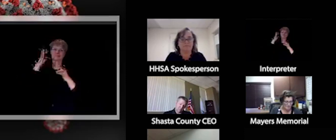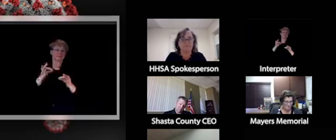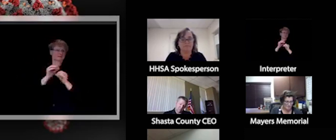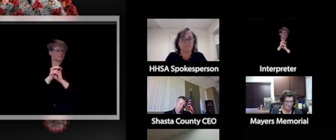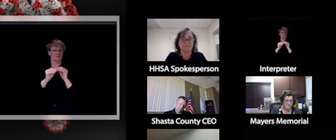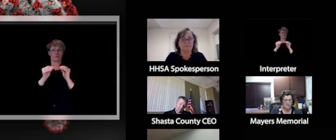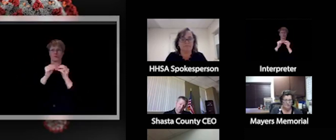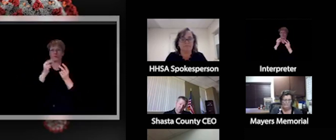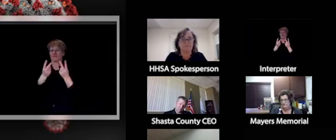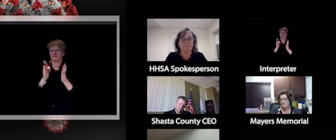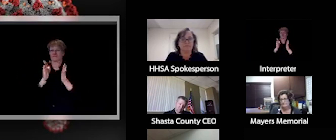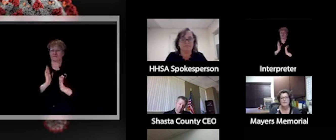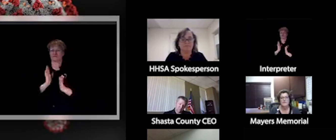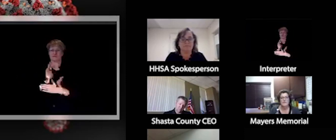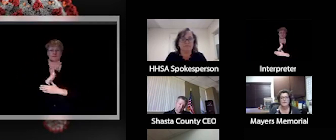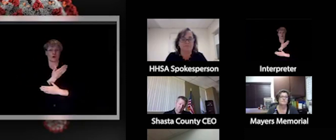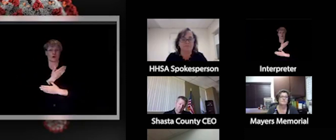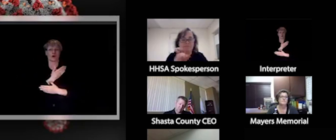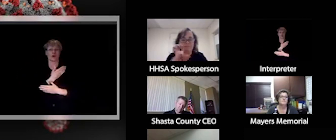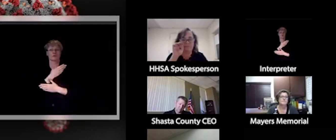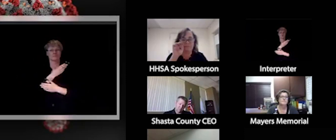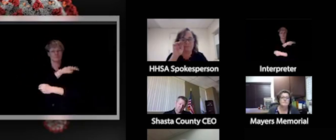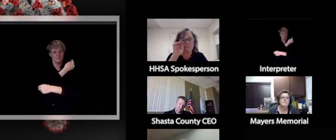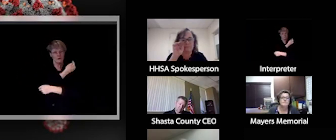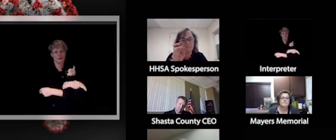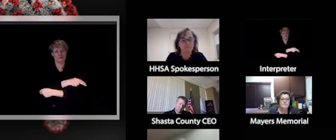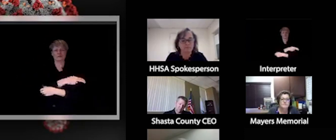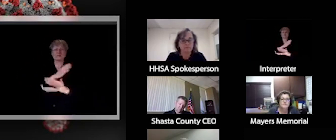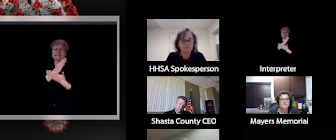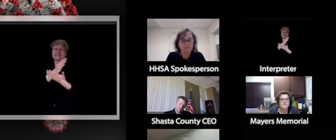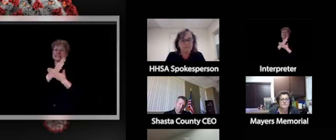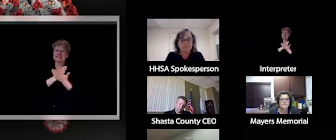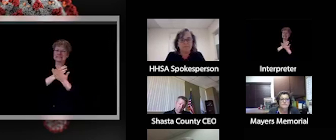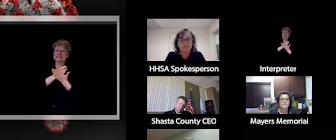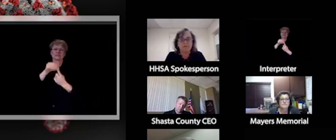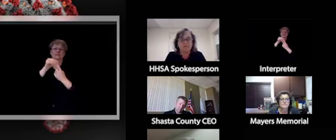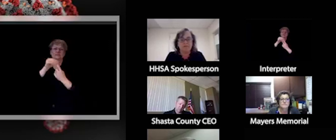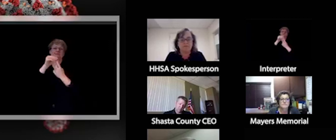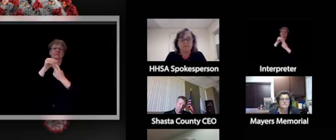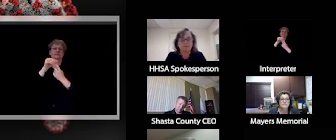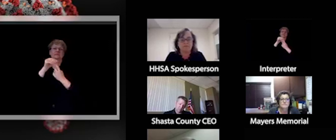are some exceptions, such as end of life or if the person’s cognitively needs to have